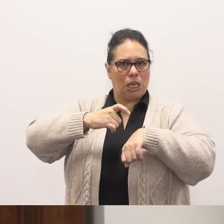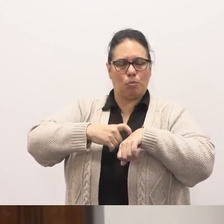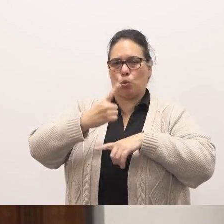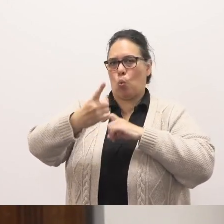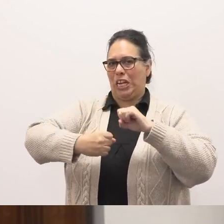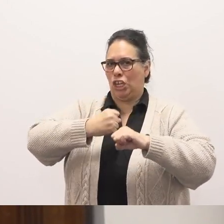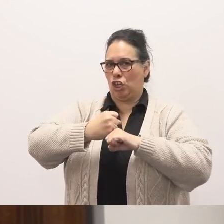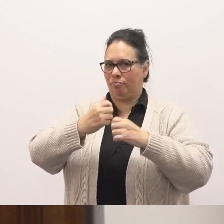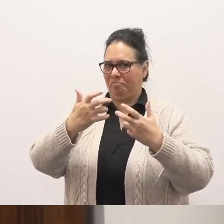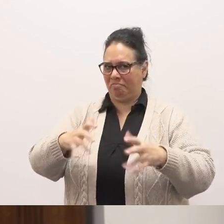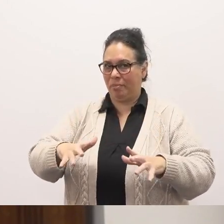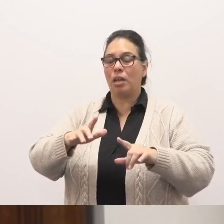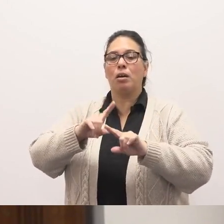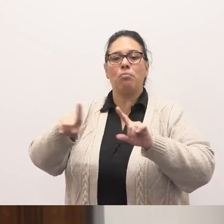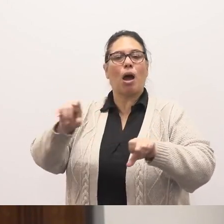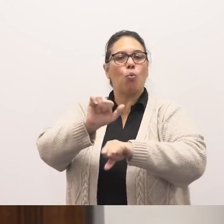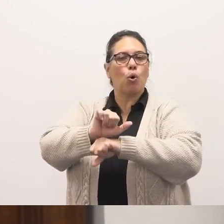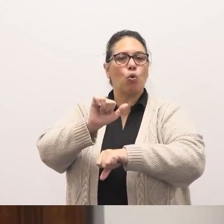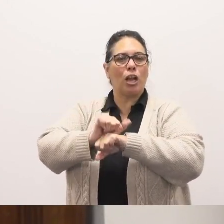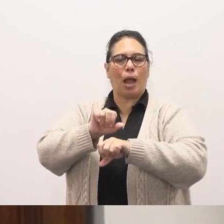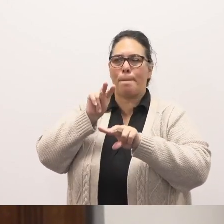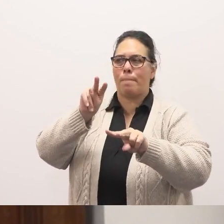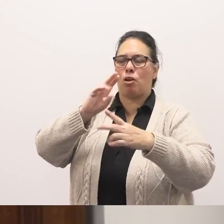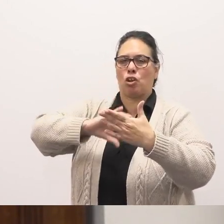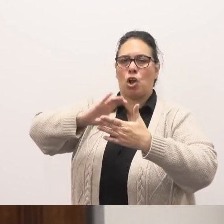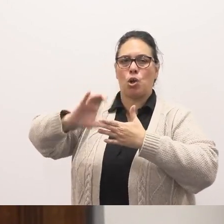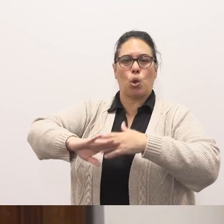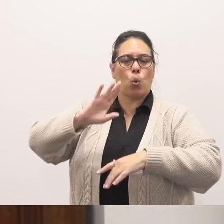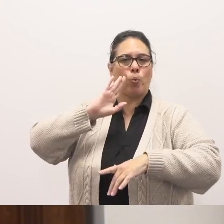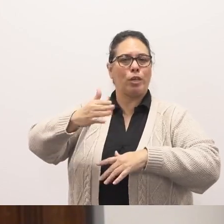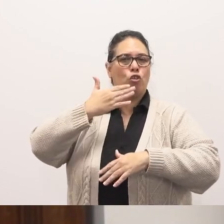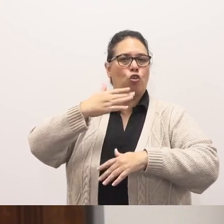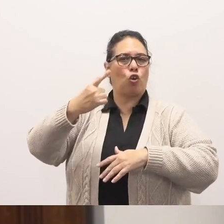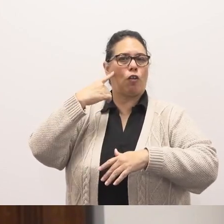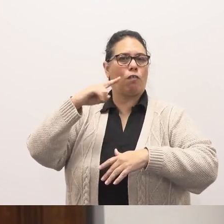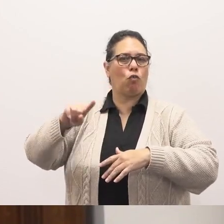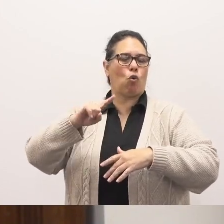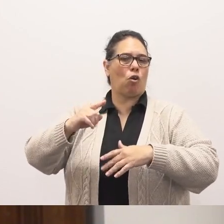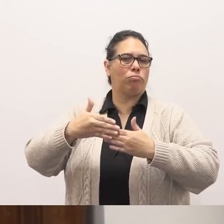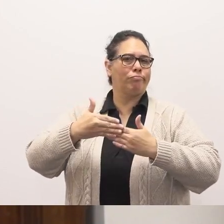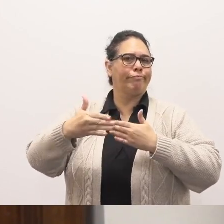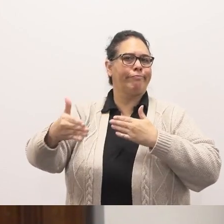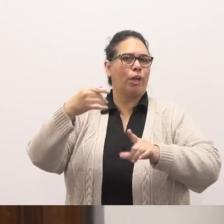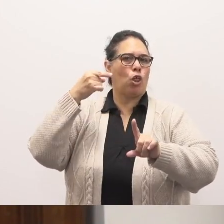but we're working on a monitoring calendar that will be good for the life of our goals and guardrails.